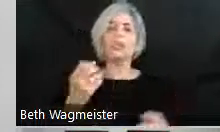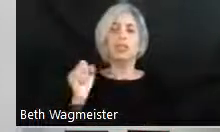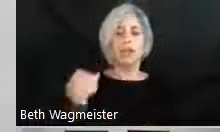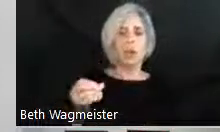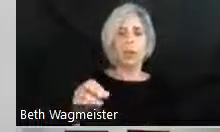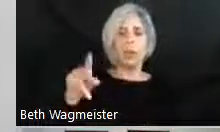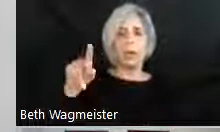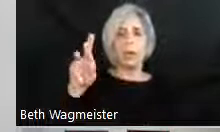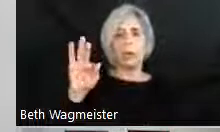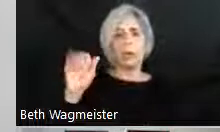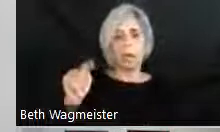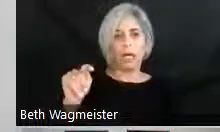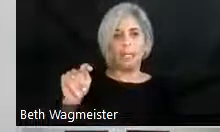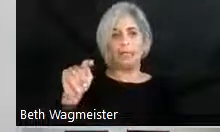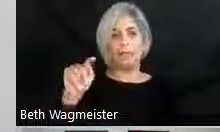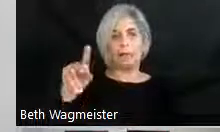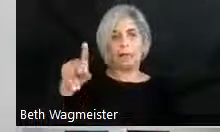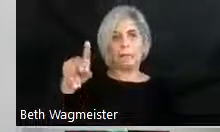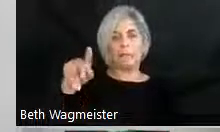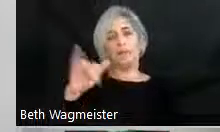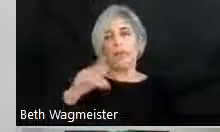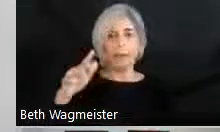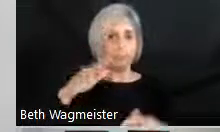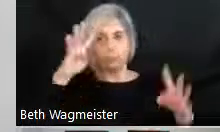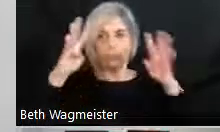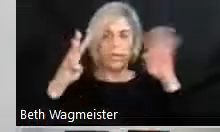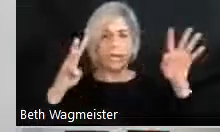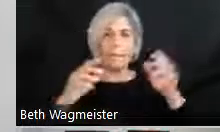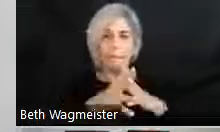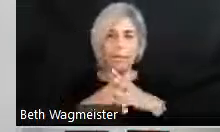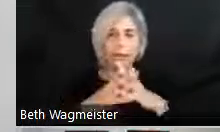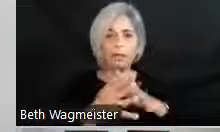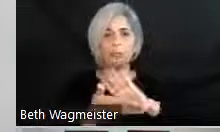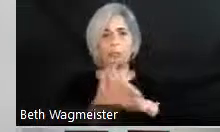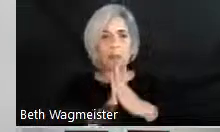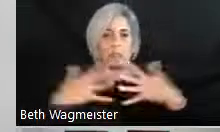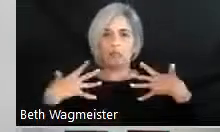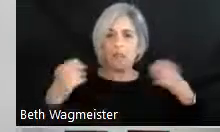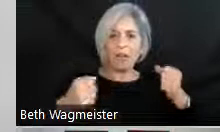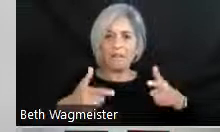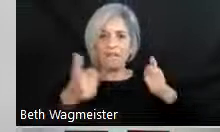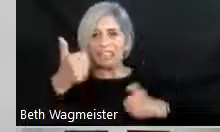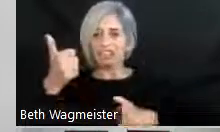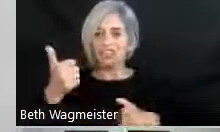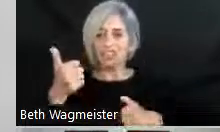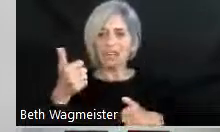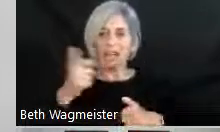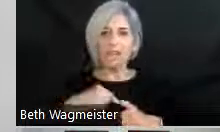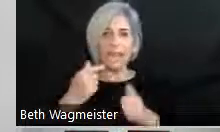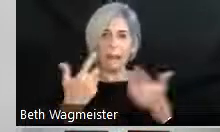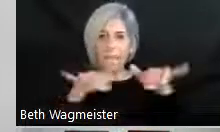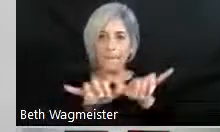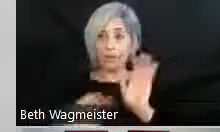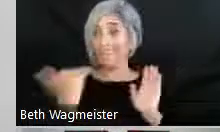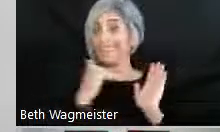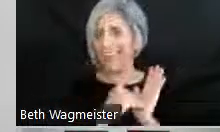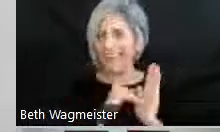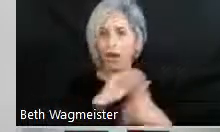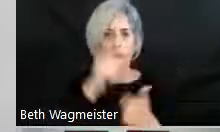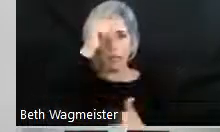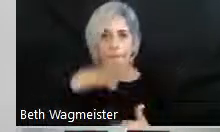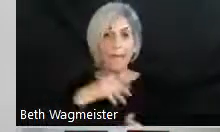base in the U.S., well of course, the great American physique had grown, gotten much better, stronger, faster. So they remeasured all the men on the base.